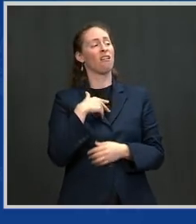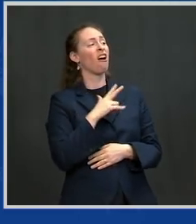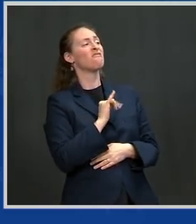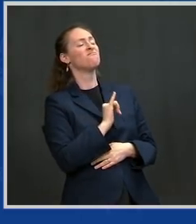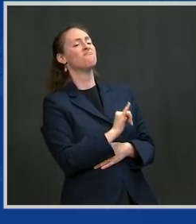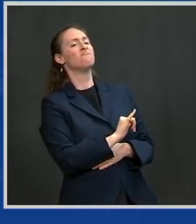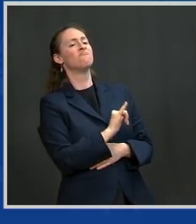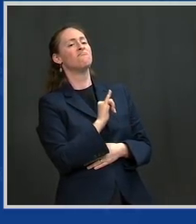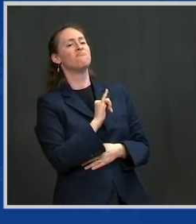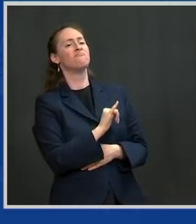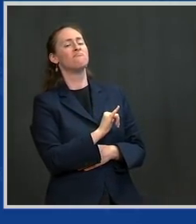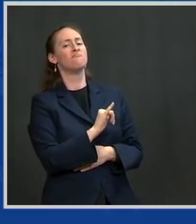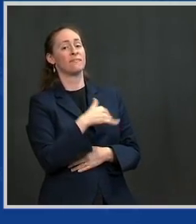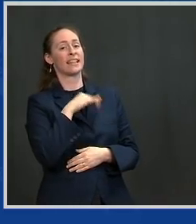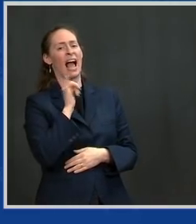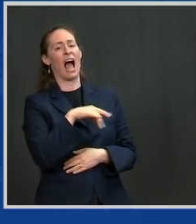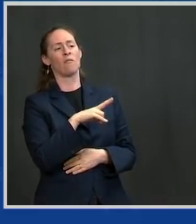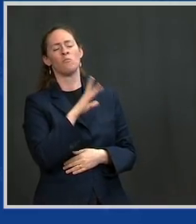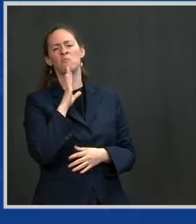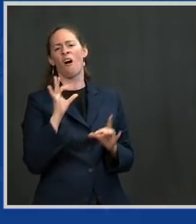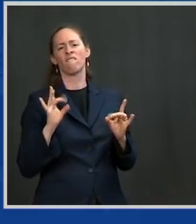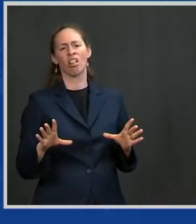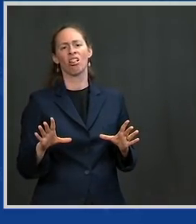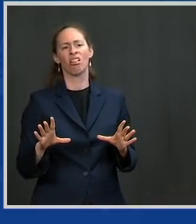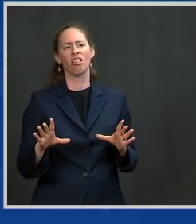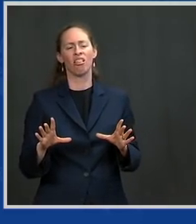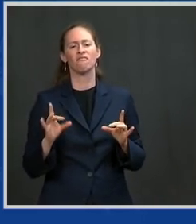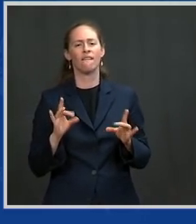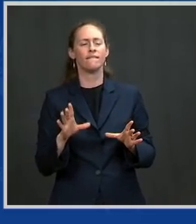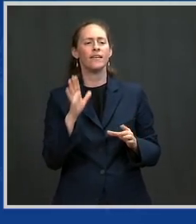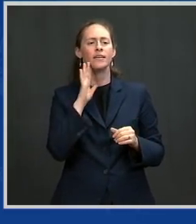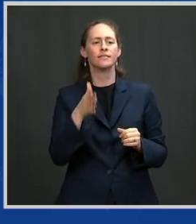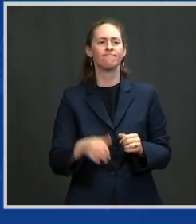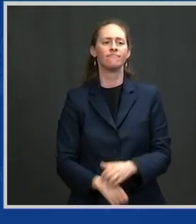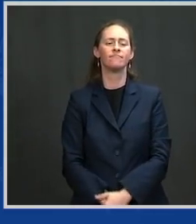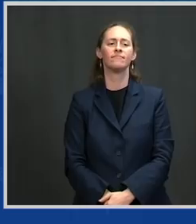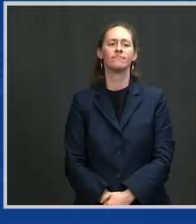It would do nothing but hurt his relationships